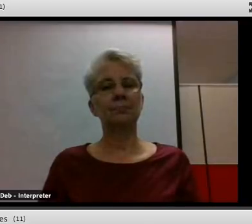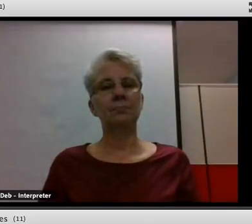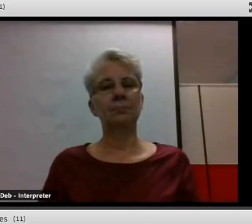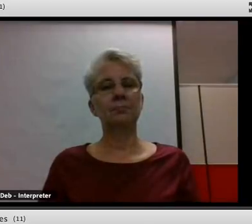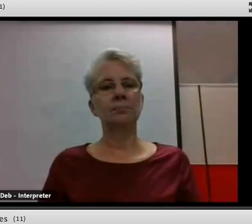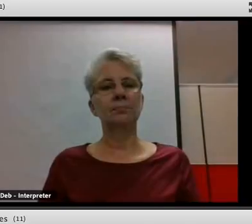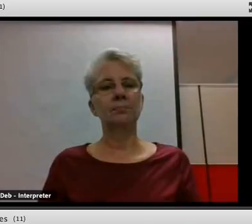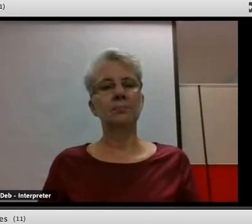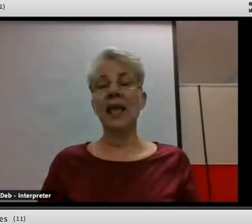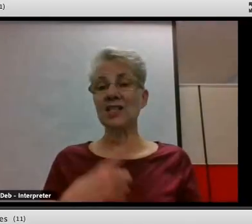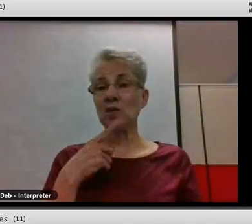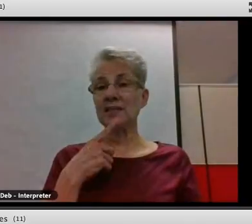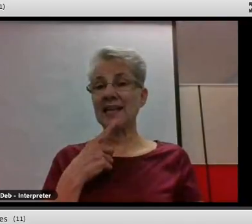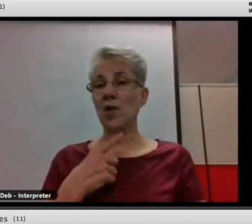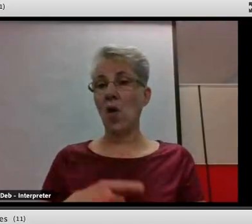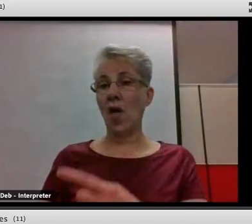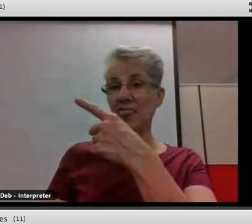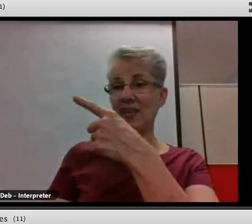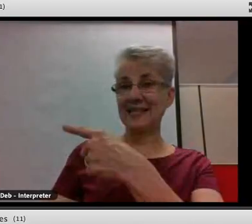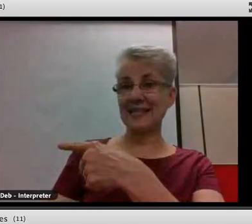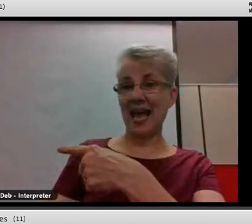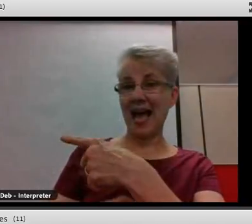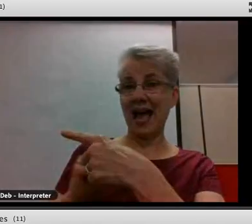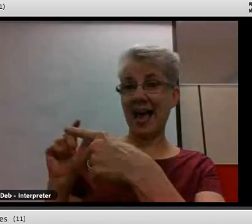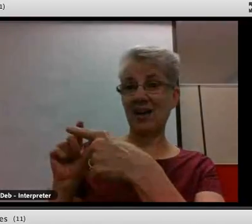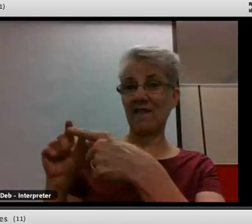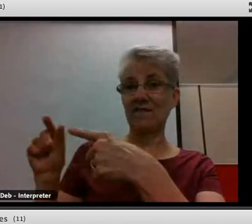I'll just -- I'm not going to go to...